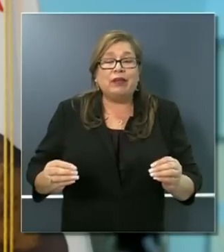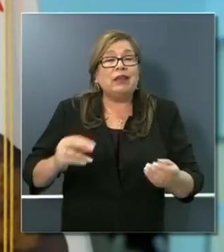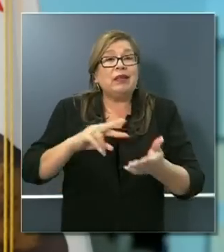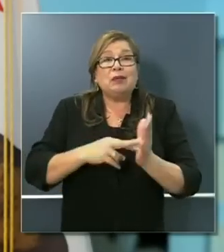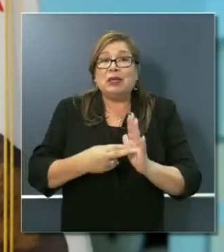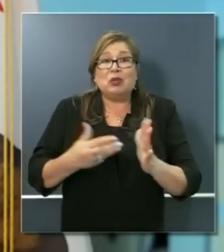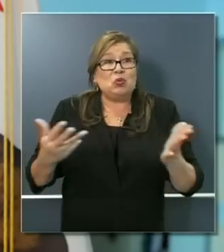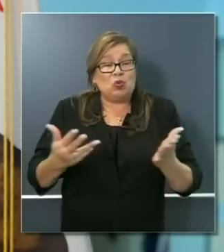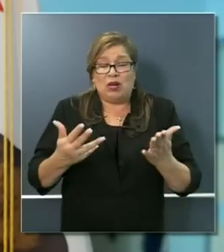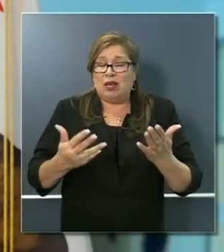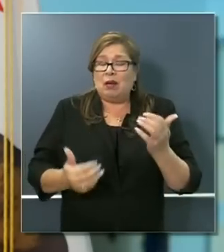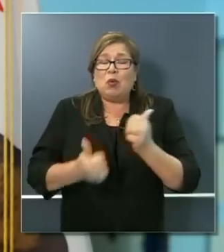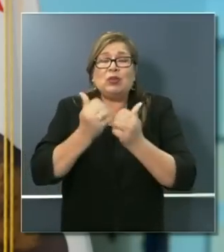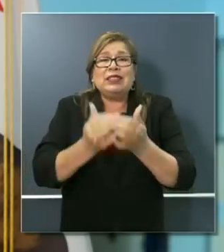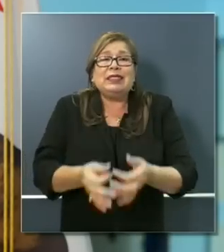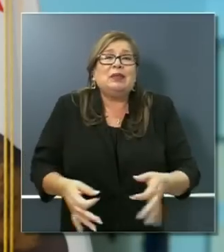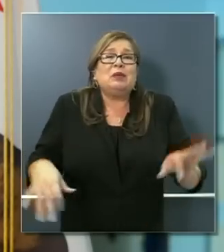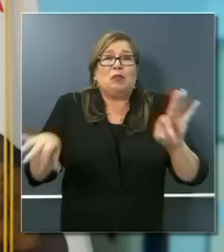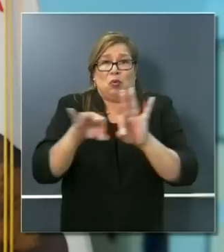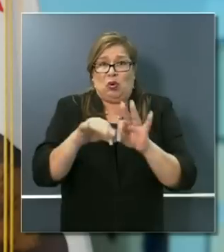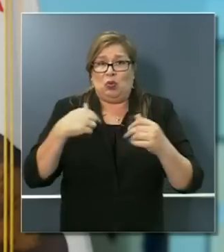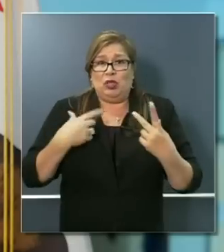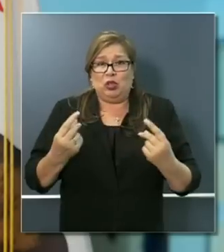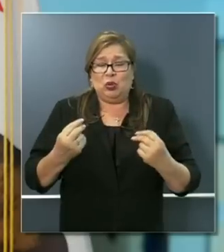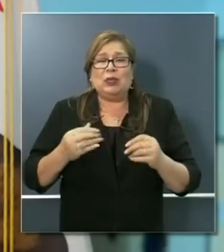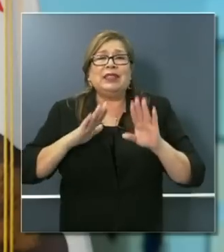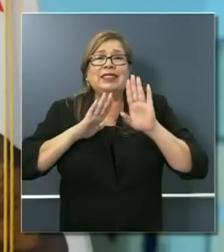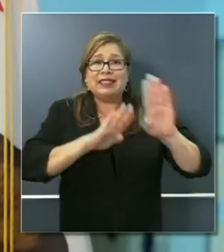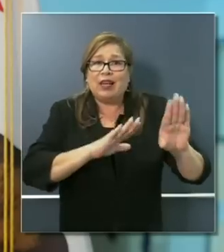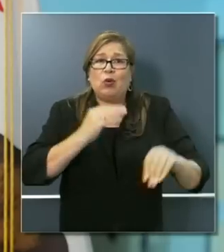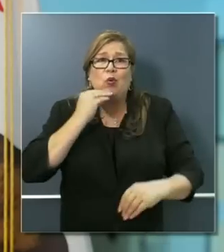OVER WEEKS AND MONTHS, NOW. WE KNOW THAT WE DON'T HAVE TREATMENT AND WE DON'T HAVE TREATMENT AT SCALE, WE DON'T